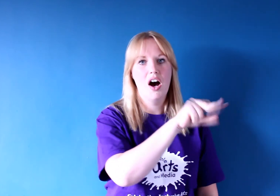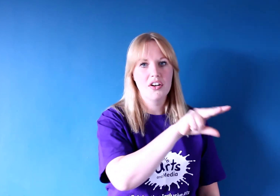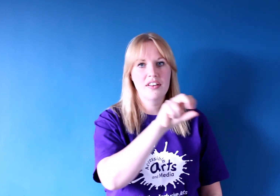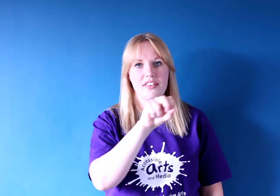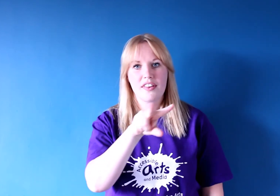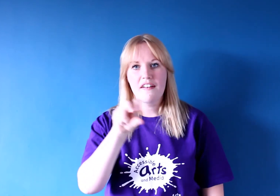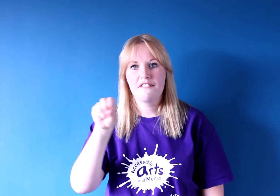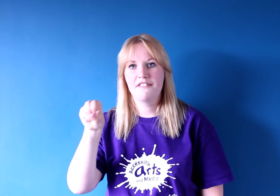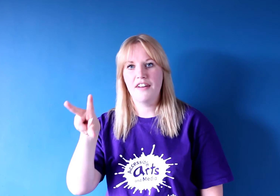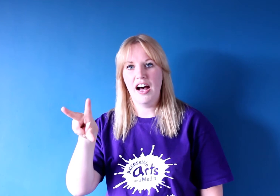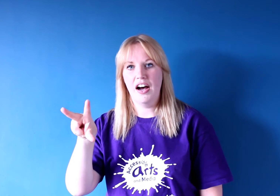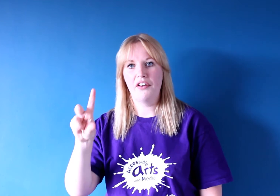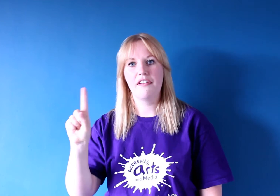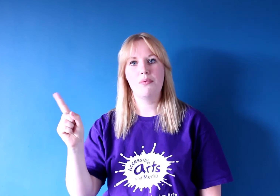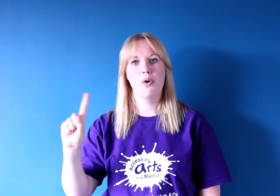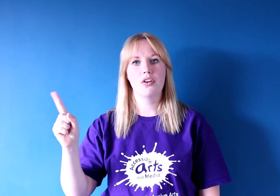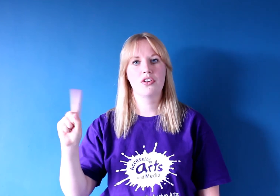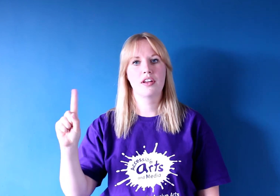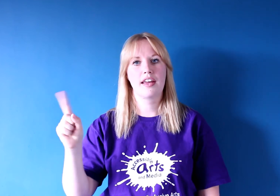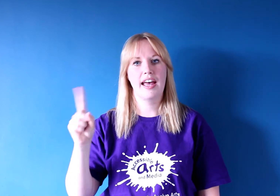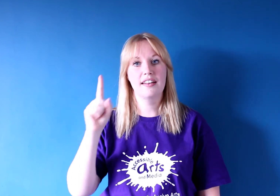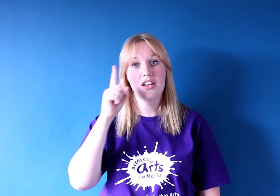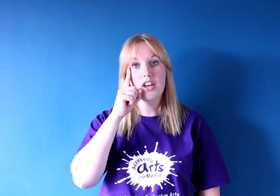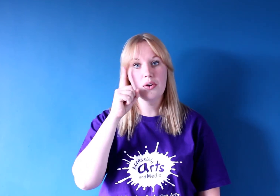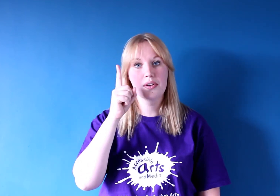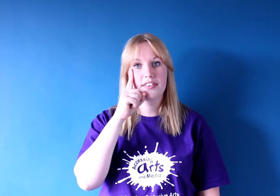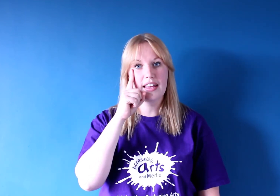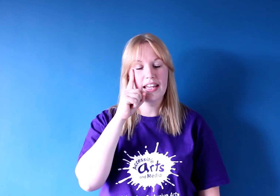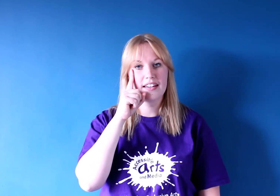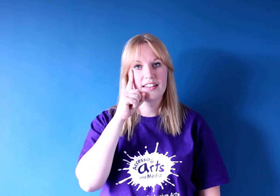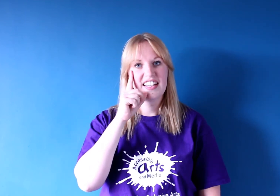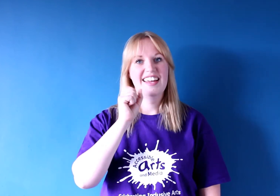On safari, what can you see?